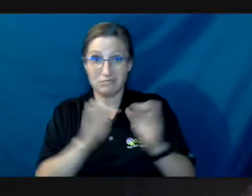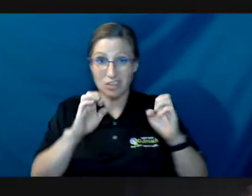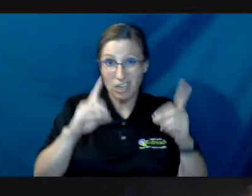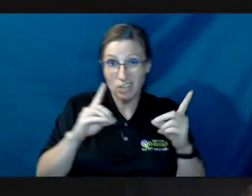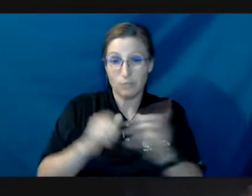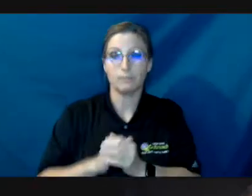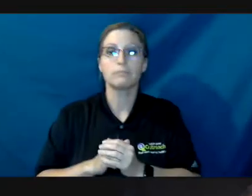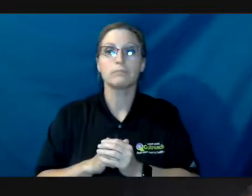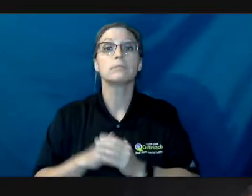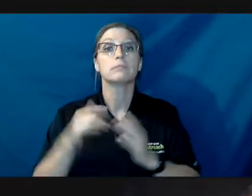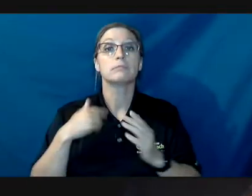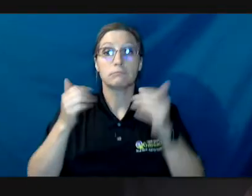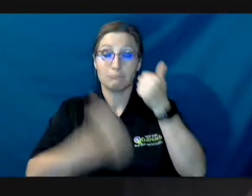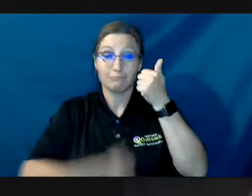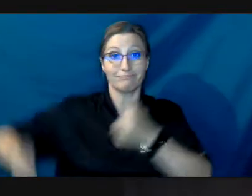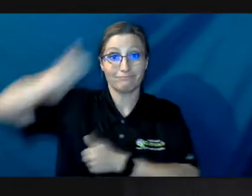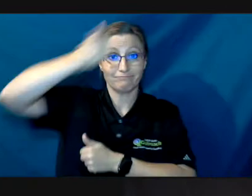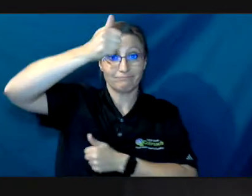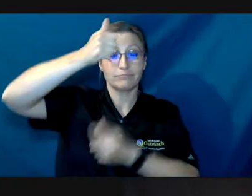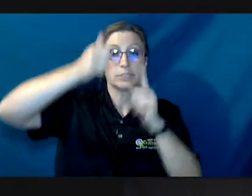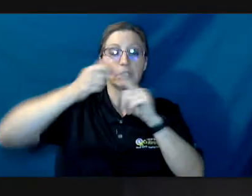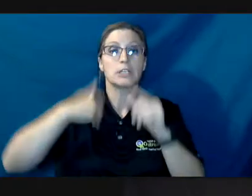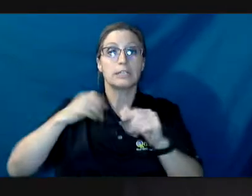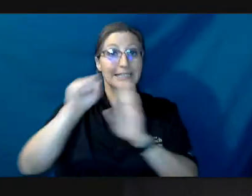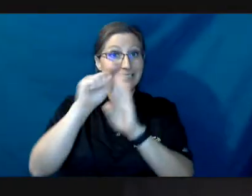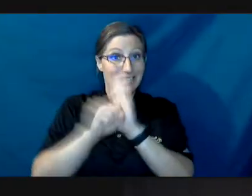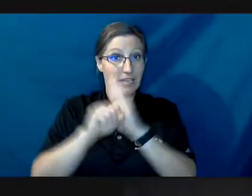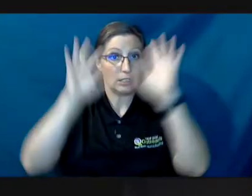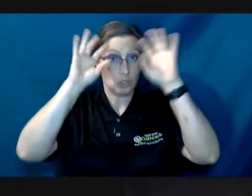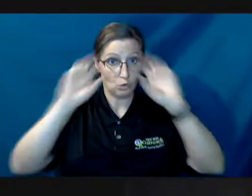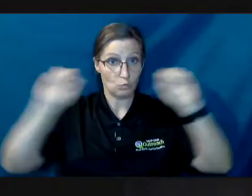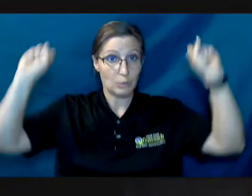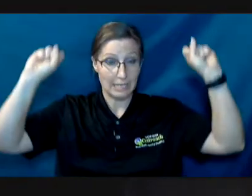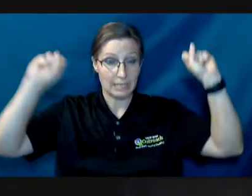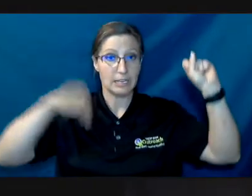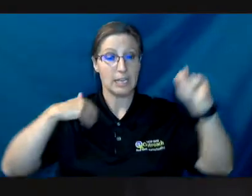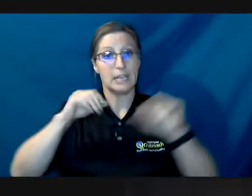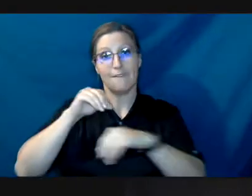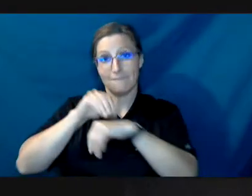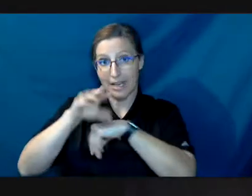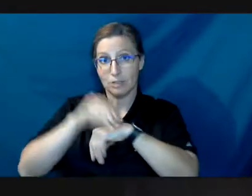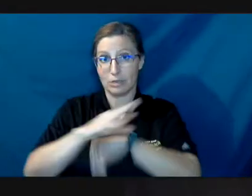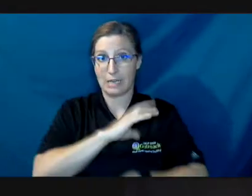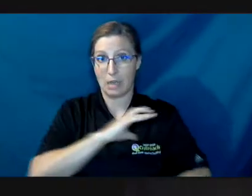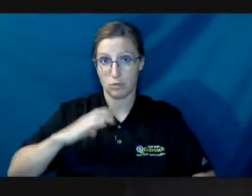We have a state superintendent advisory council, Deaf, hard of hearing programs.